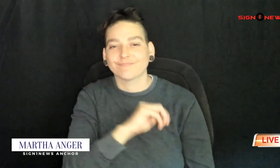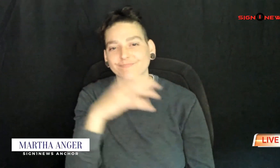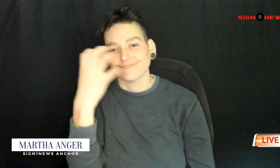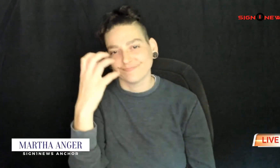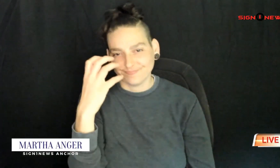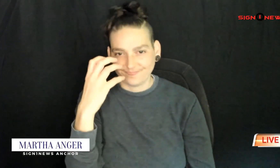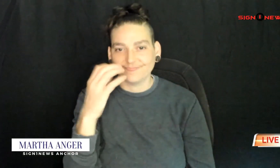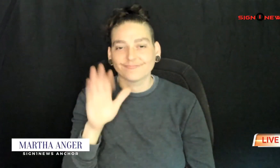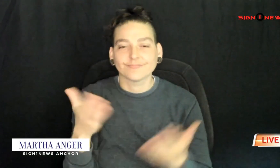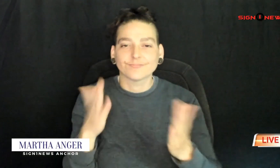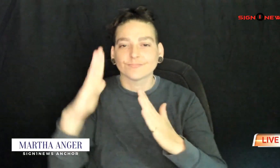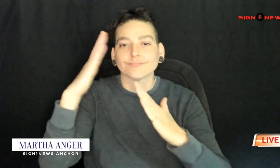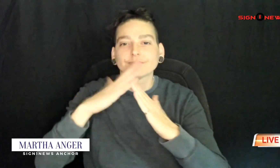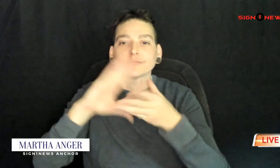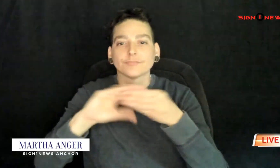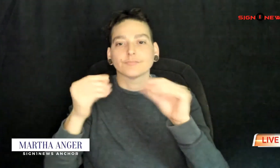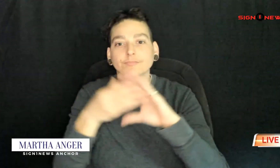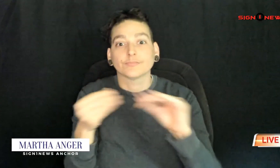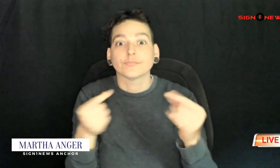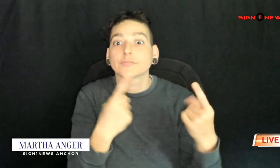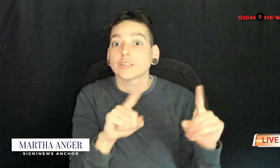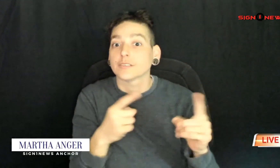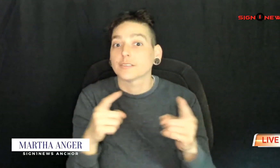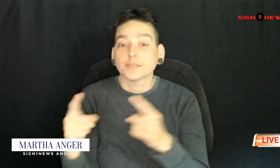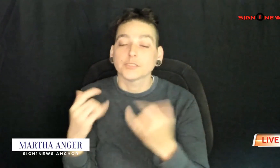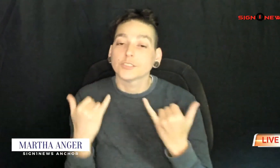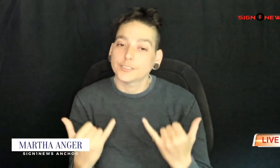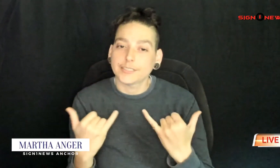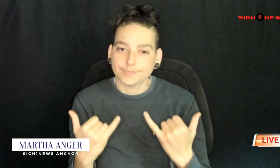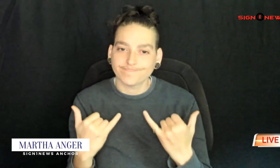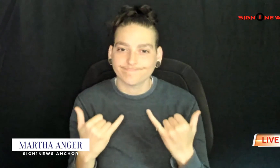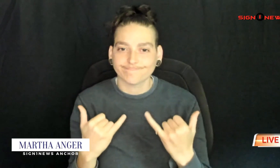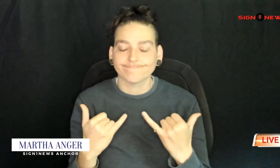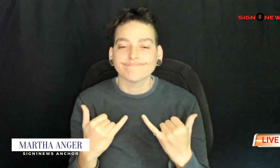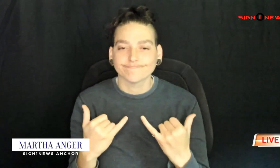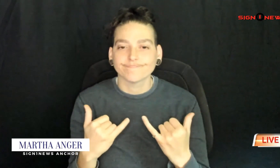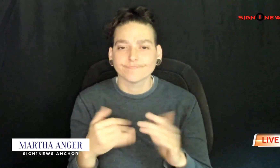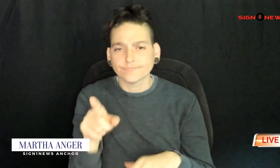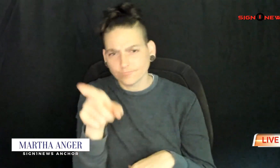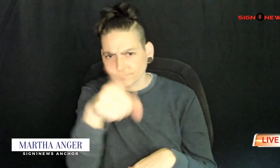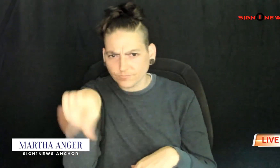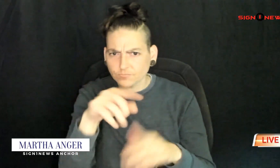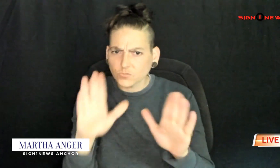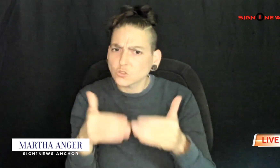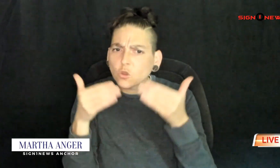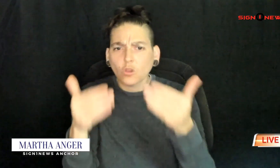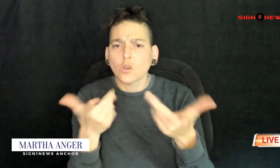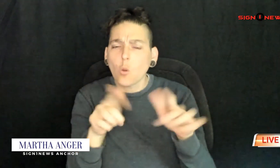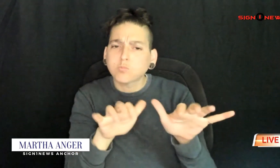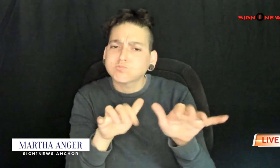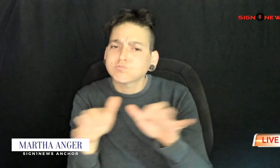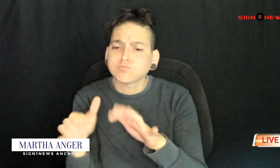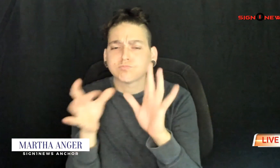Hello everyone I'm Sign1News anchor Martha Anger here's a quick look at the top trending stories making headlines today